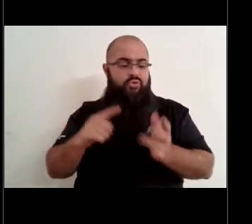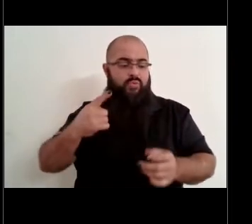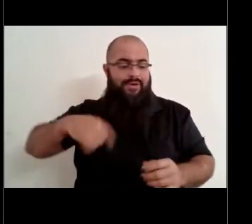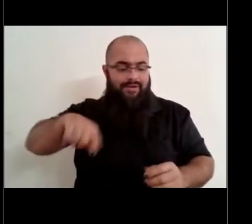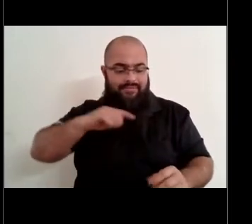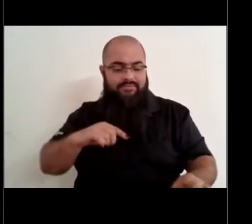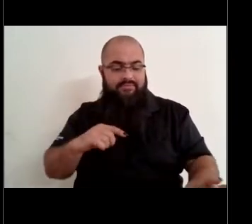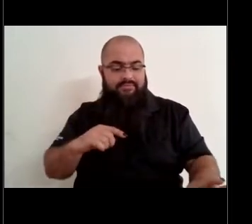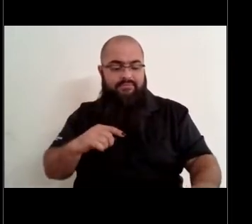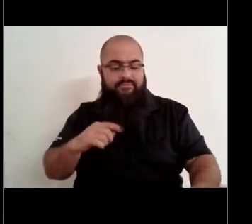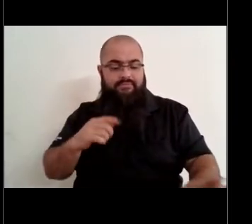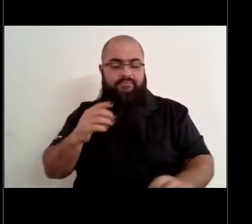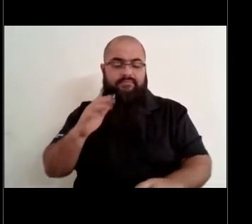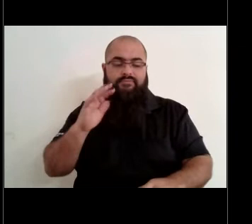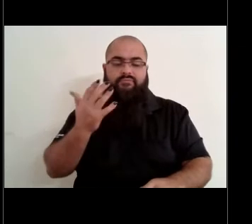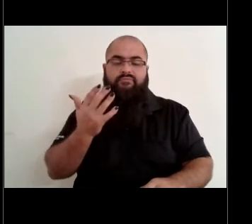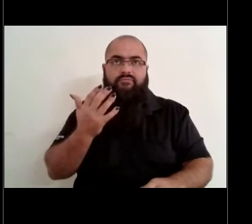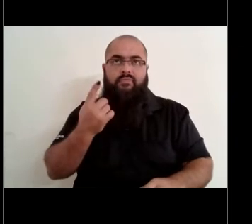yeah.